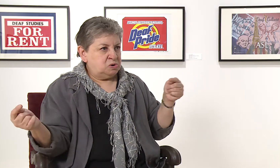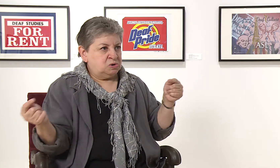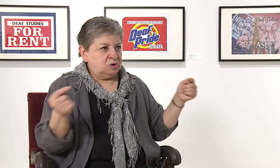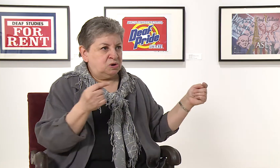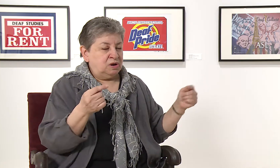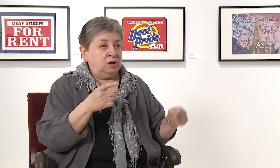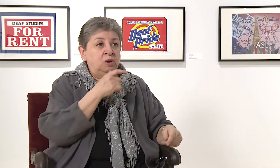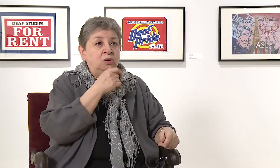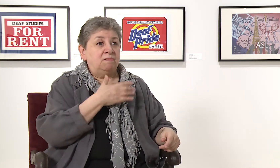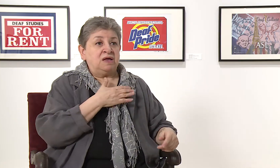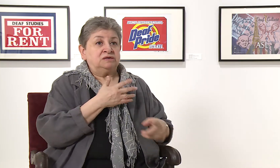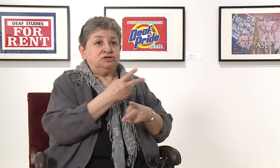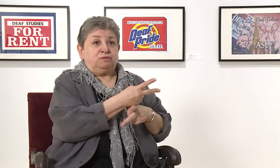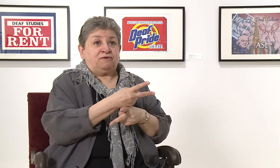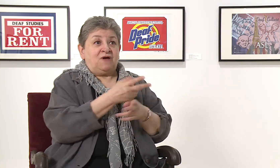of creating a children's book.